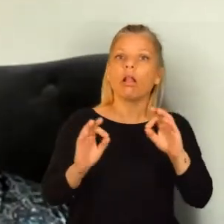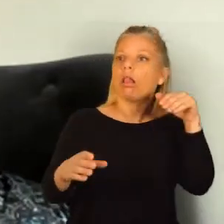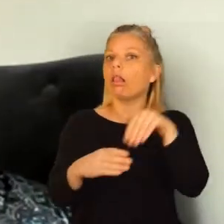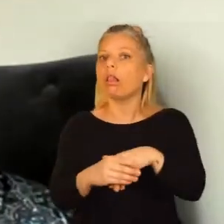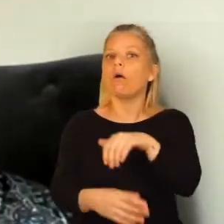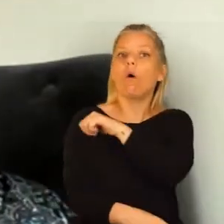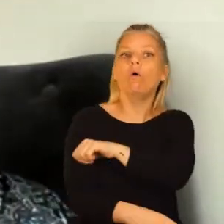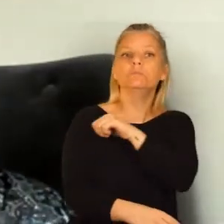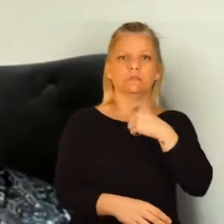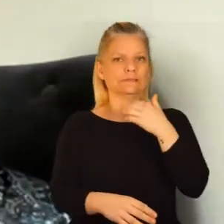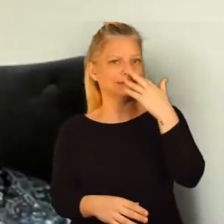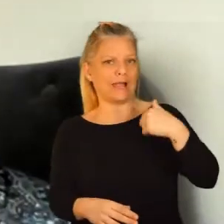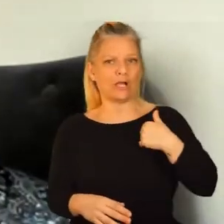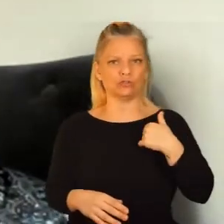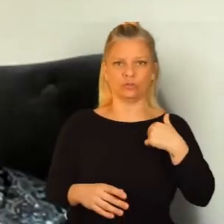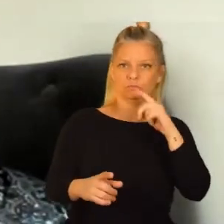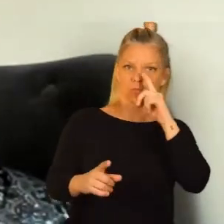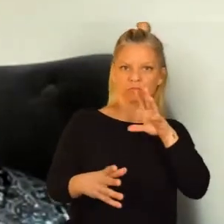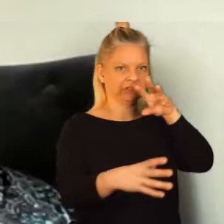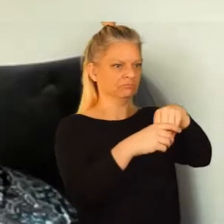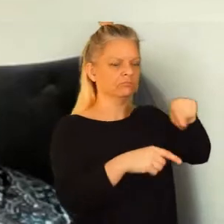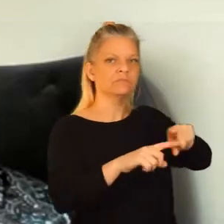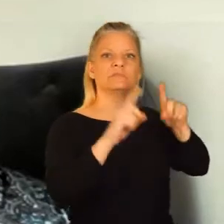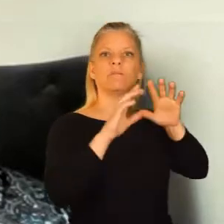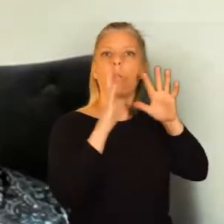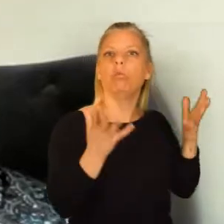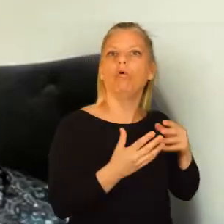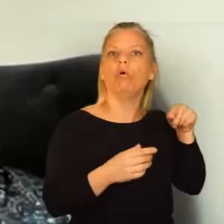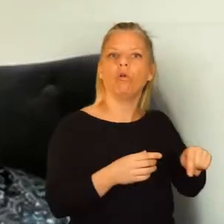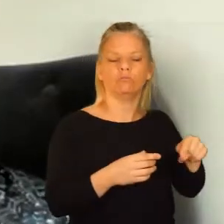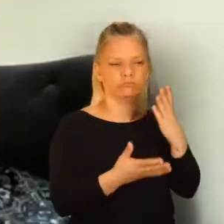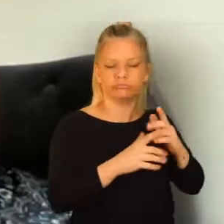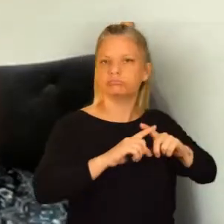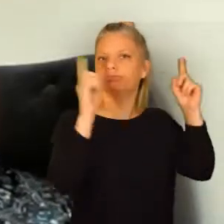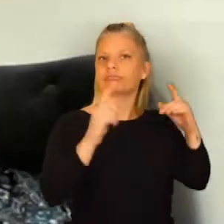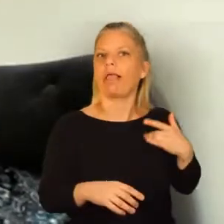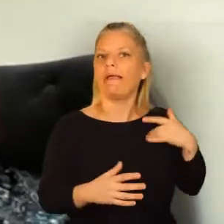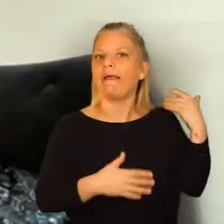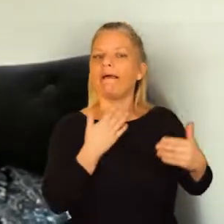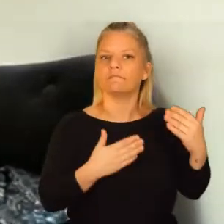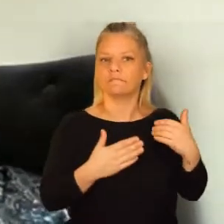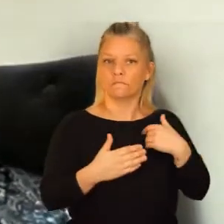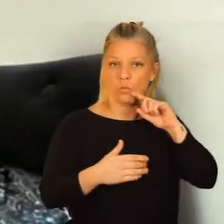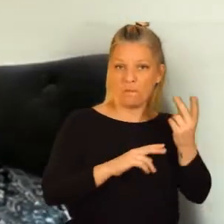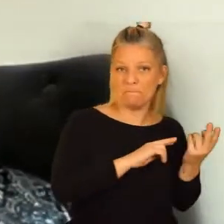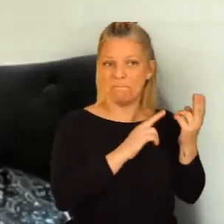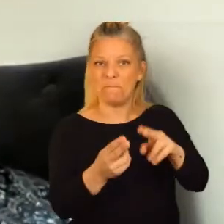a teenager I probably would be in a different different world, different life.